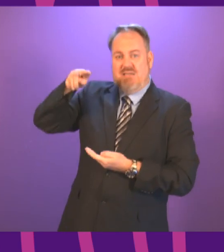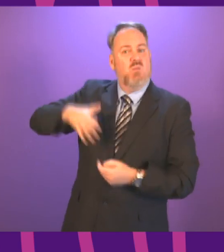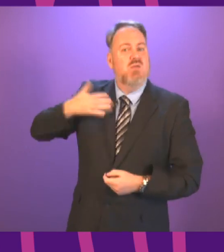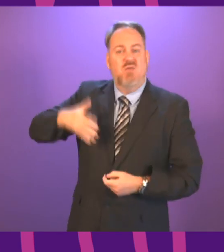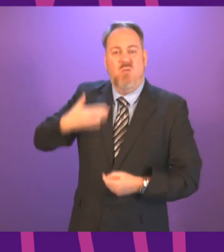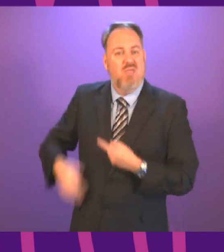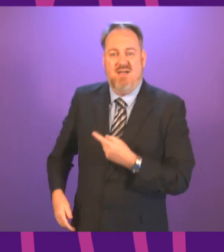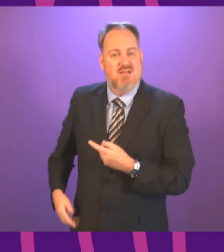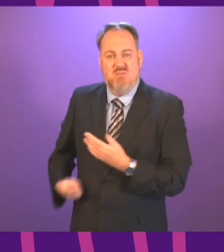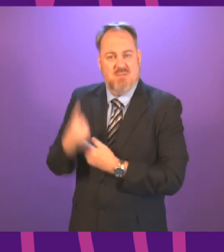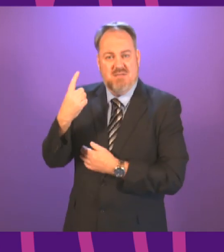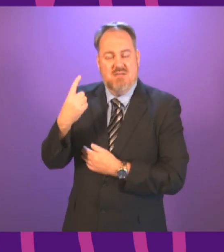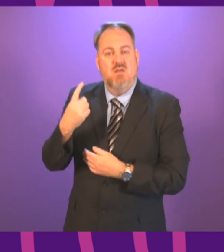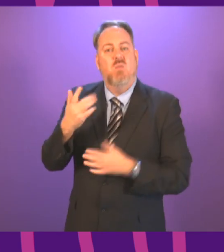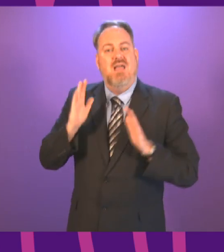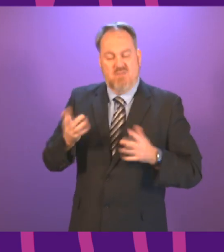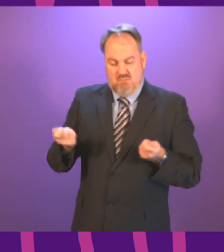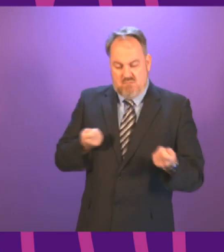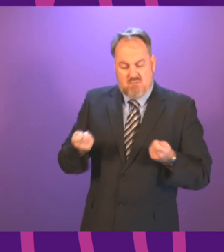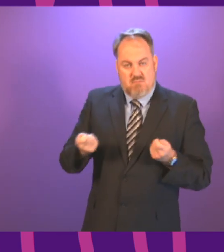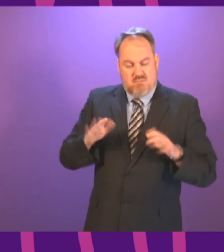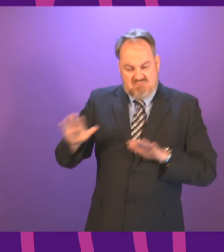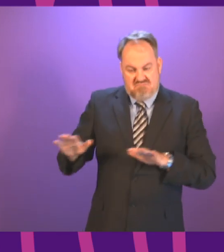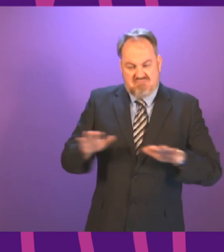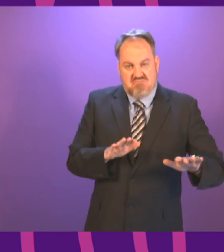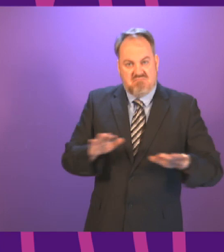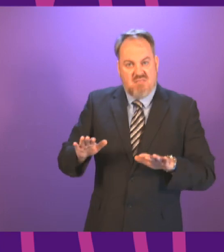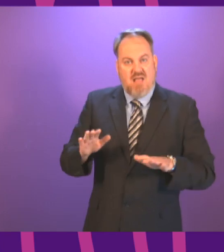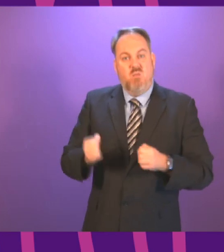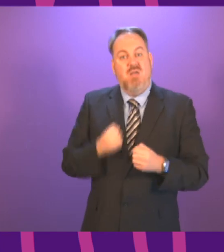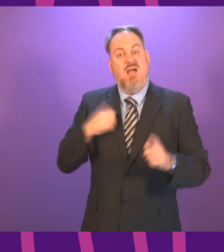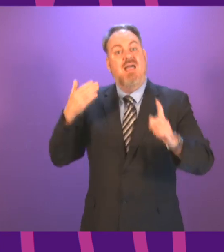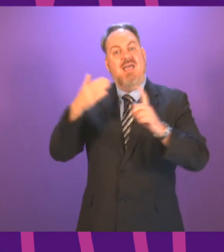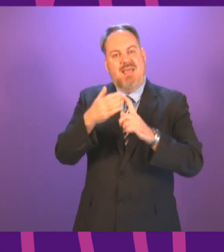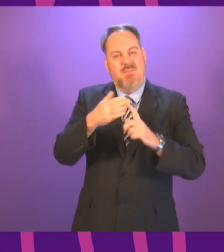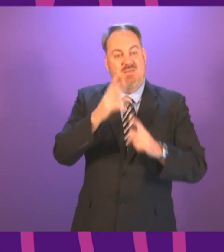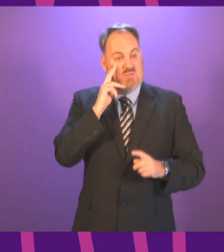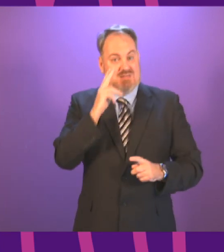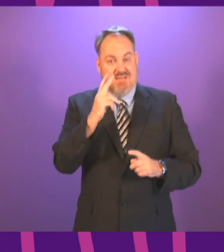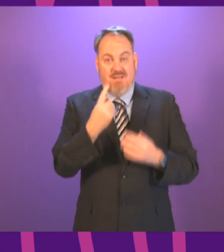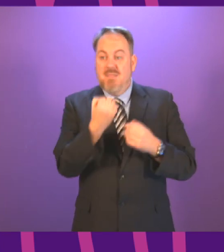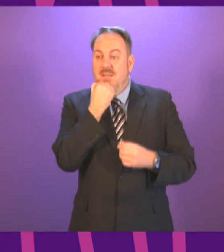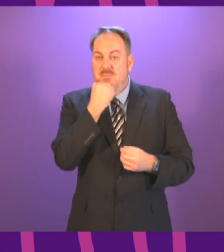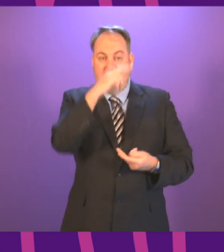but we stabilise the situation and then see cases decline. That is why we monitor the